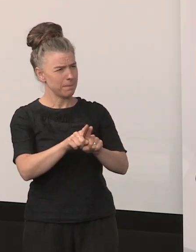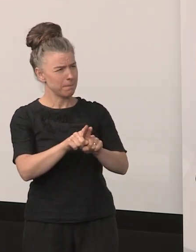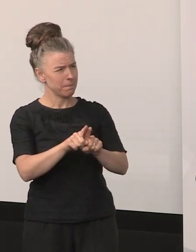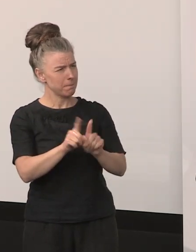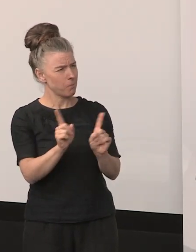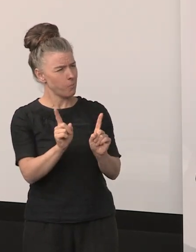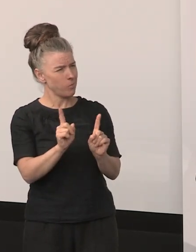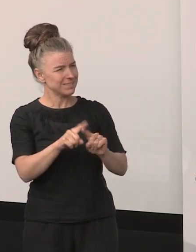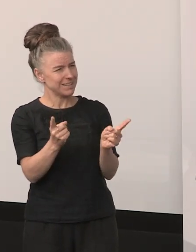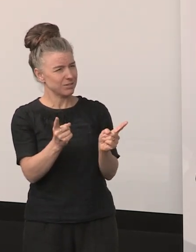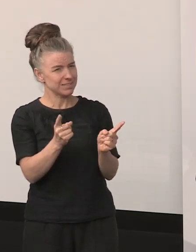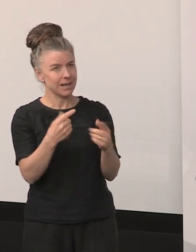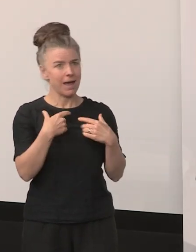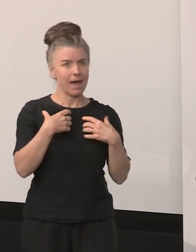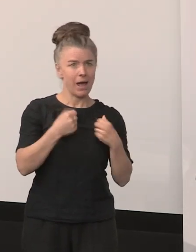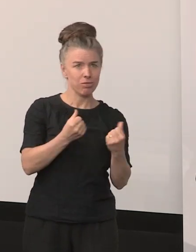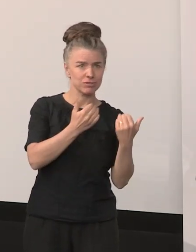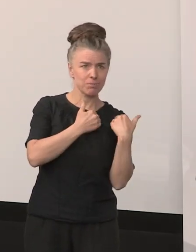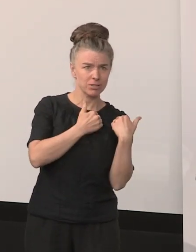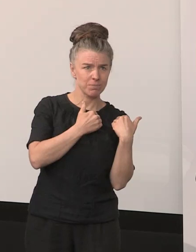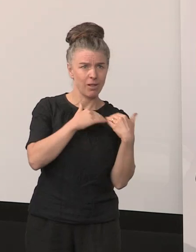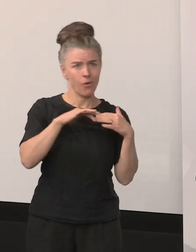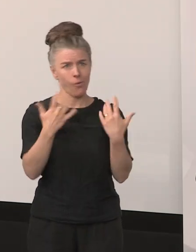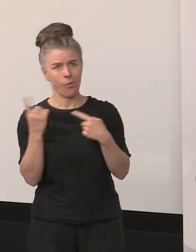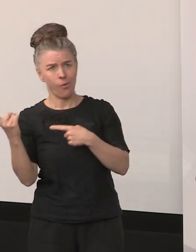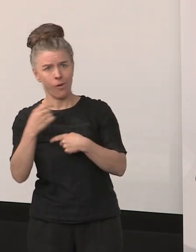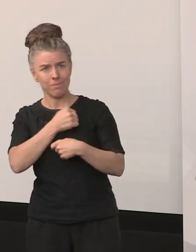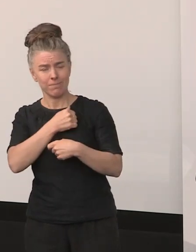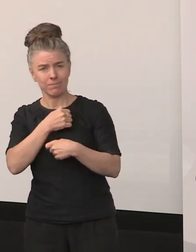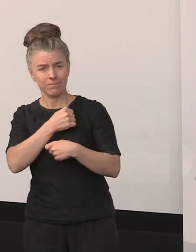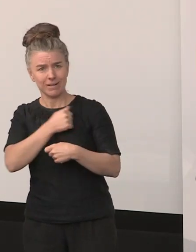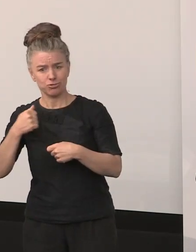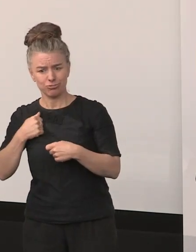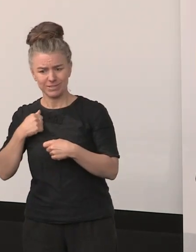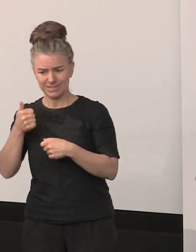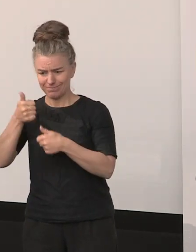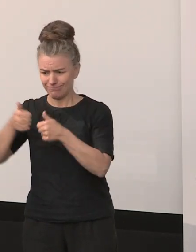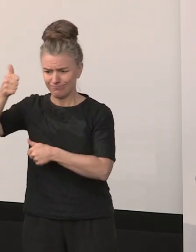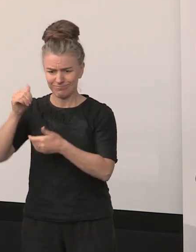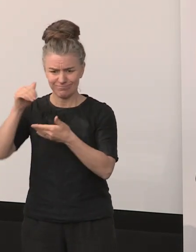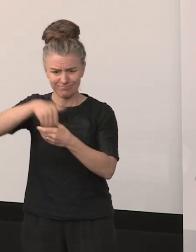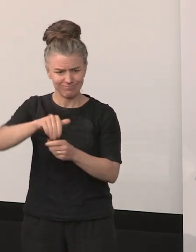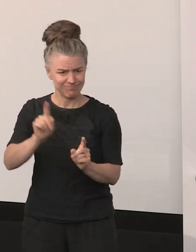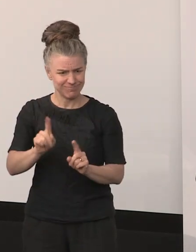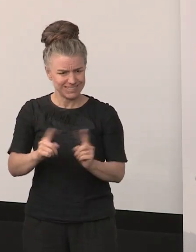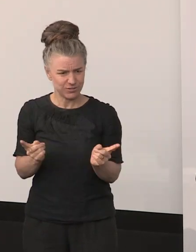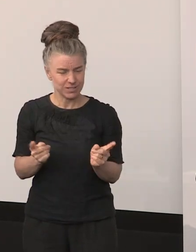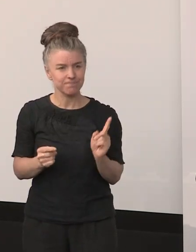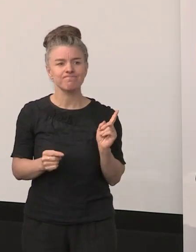would have seen two days ago, before yesterday's announcement that the Defence Force was stepping in? That was kind of the tone?